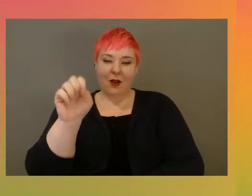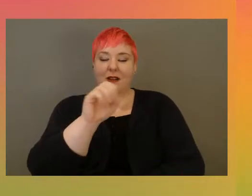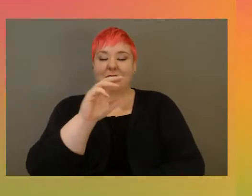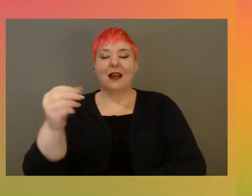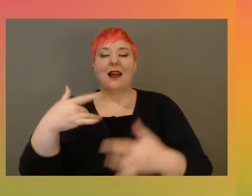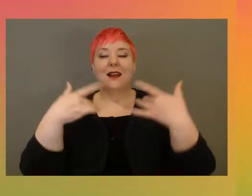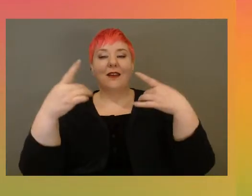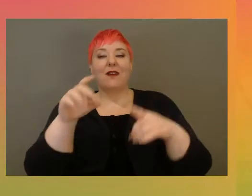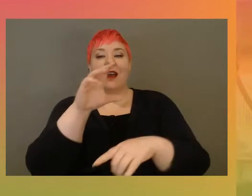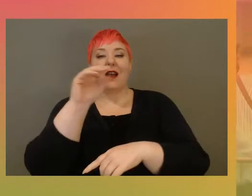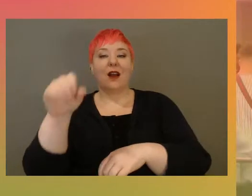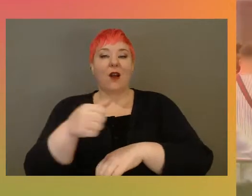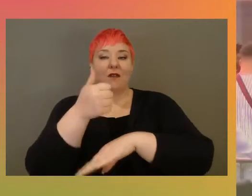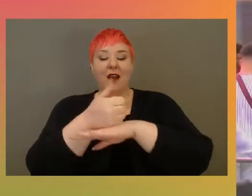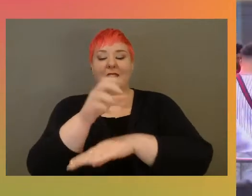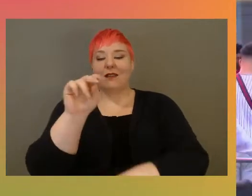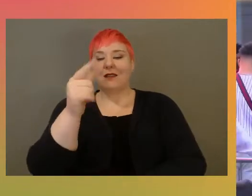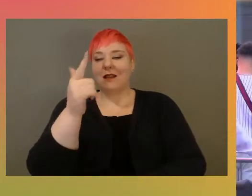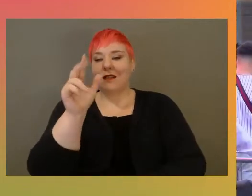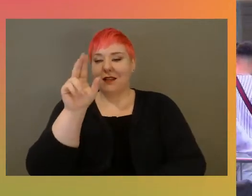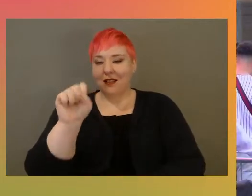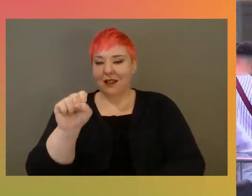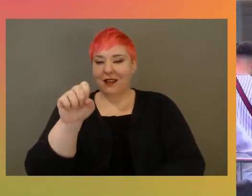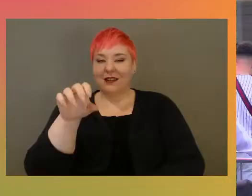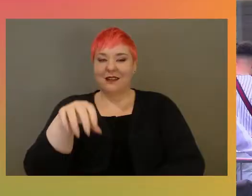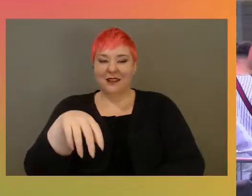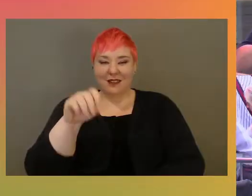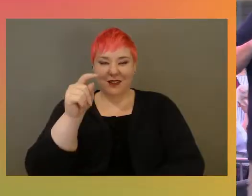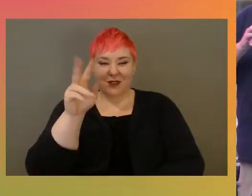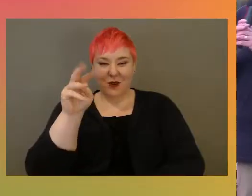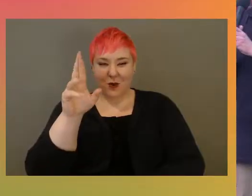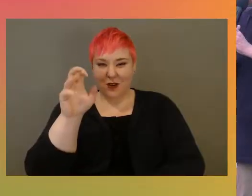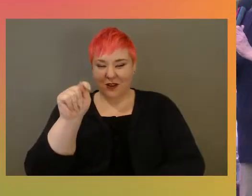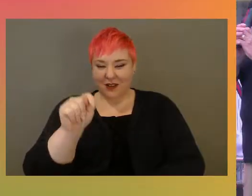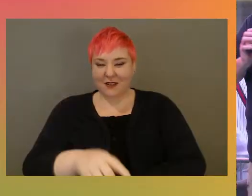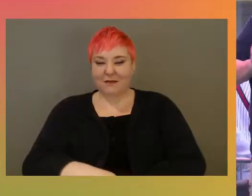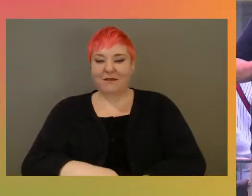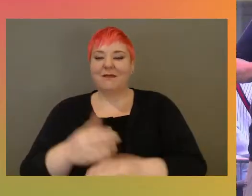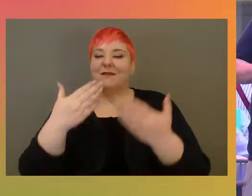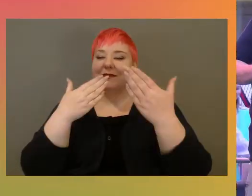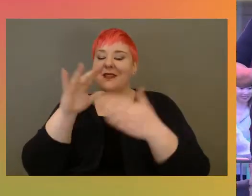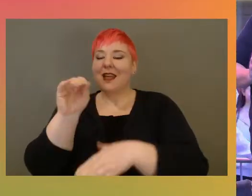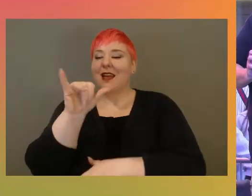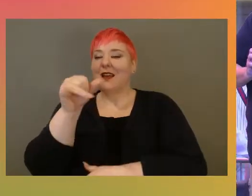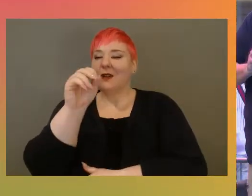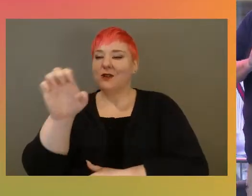CHECK YOUR FEEDS AS WELL. NOW PLEASE WELCOME TIME SQUARE ALLIANCE PRESIDENT TOM HARRIS